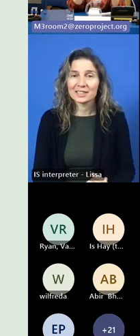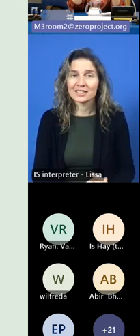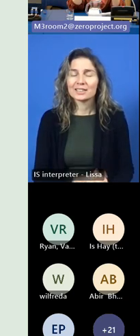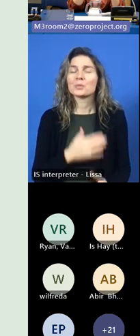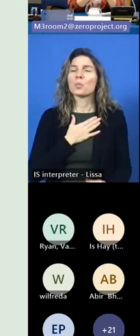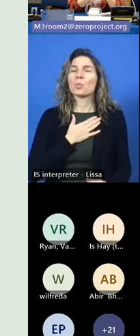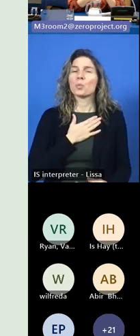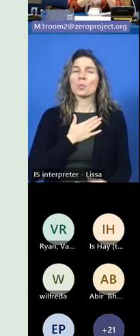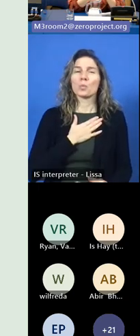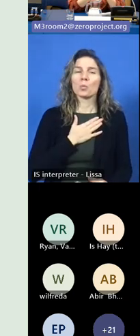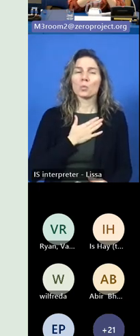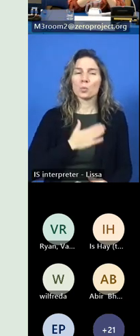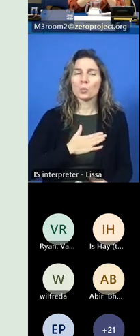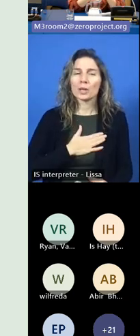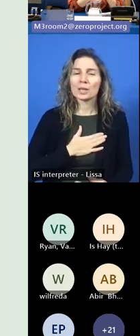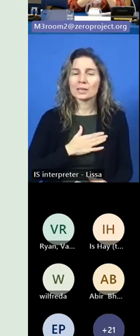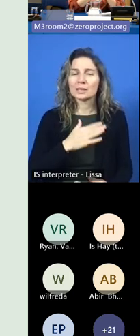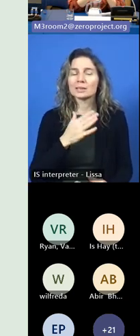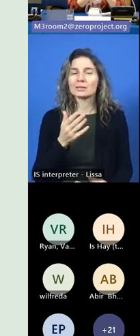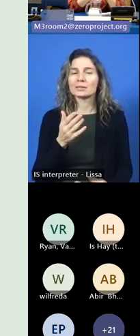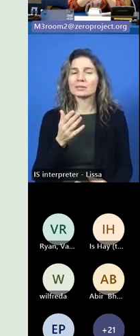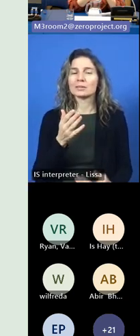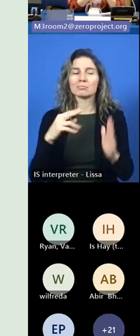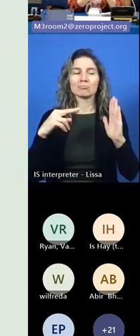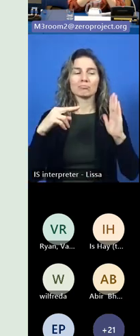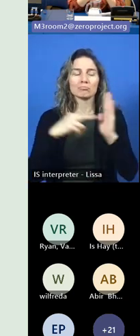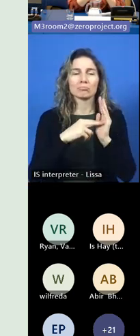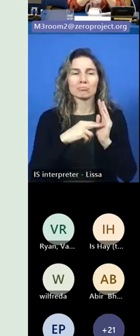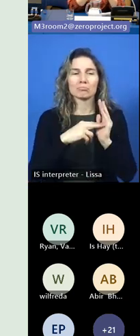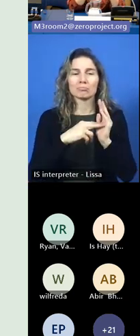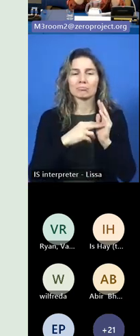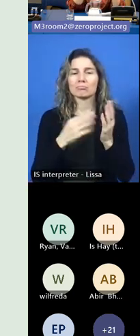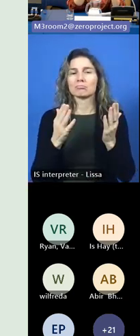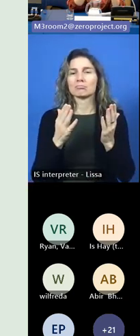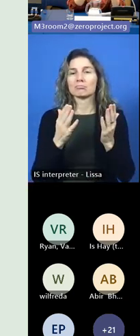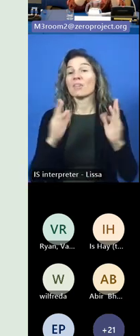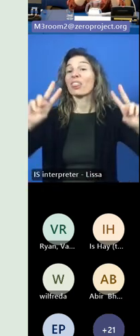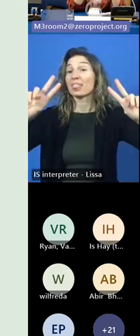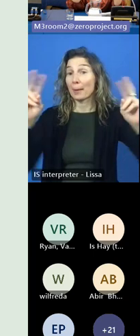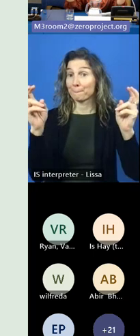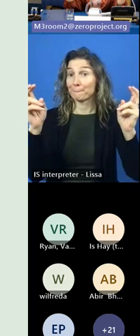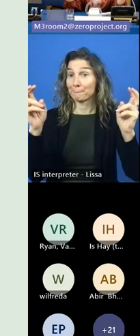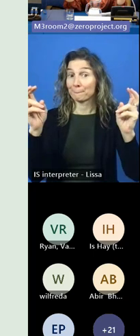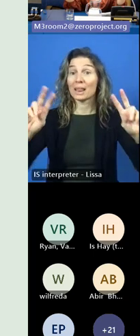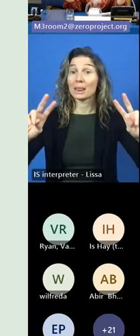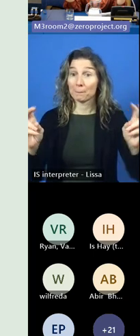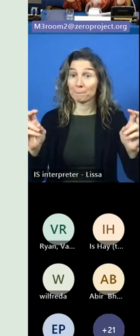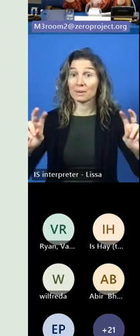see themes basically. We are going to understand that there are commonalities between all of these